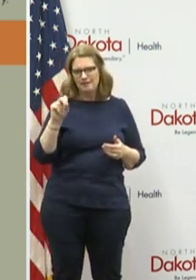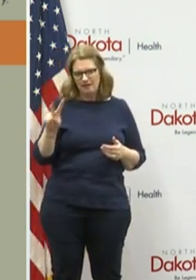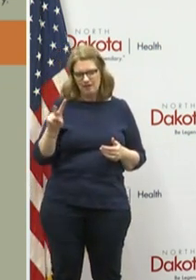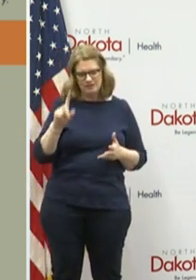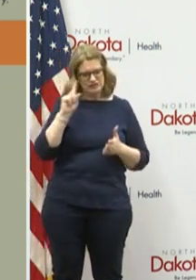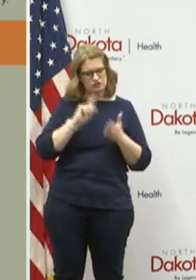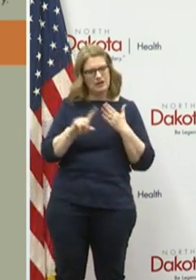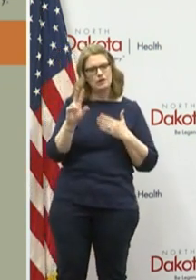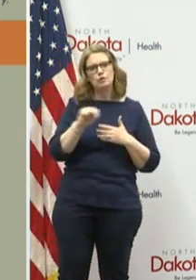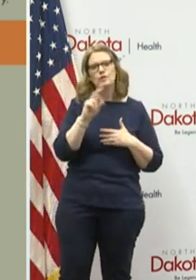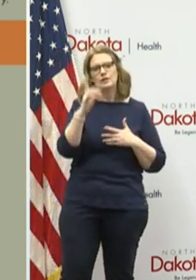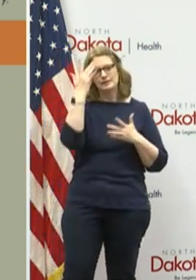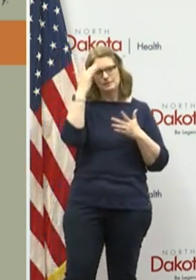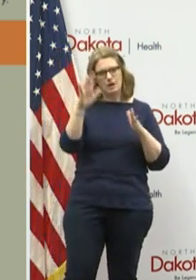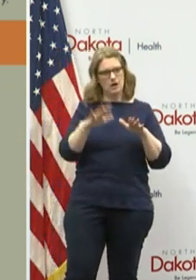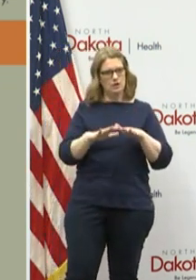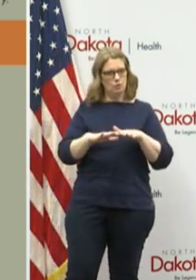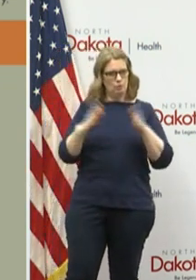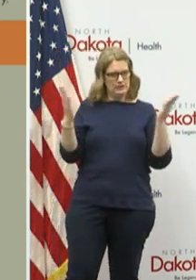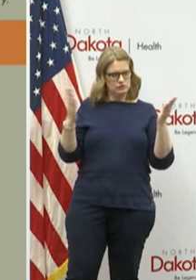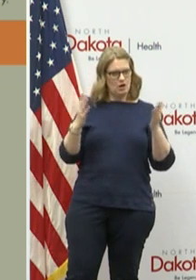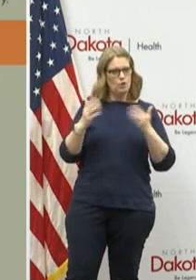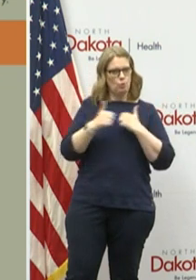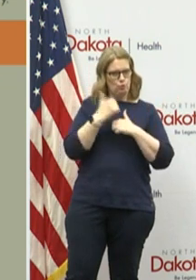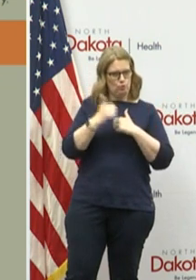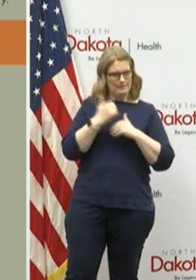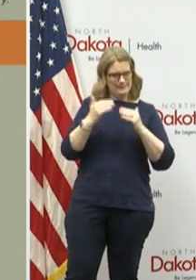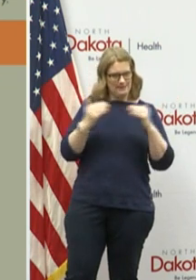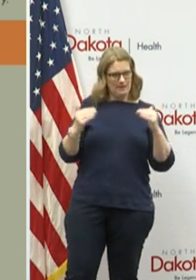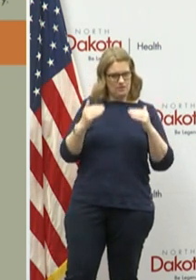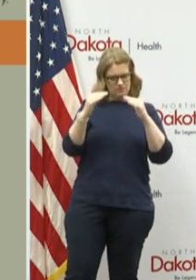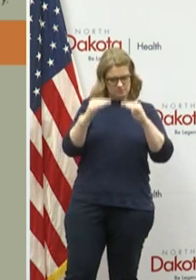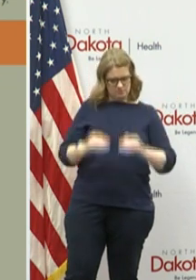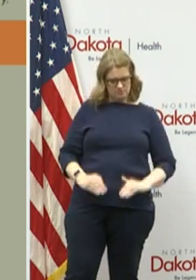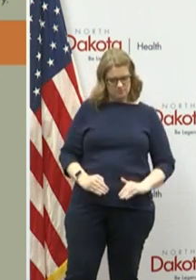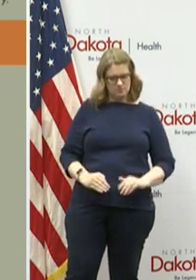IN THE RESTAURANT, LARGE GATHERING, WHATEVER BUSINESS YOU